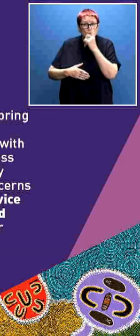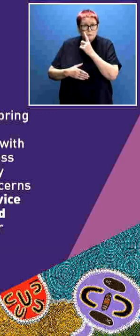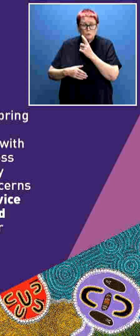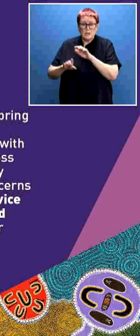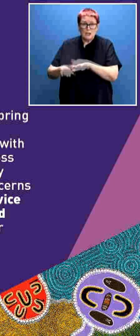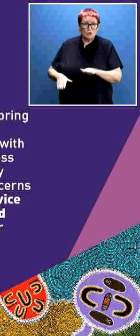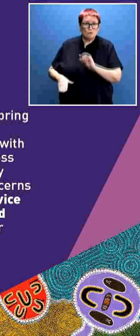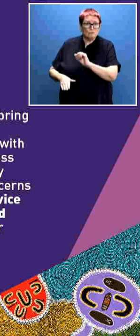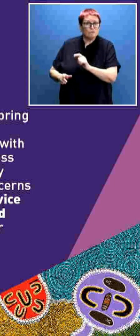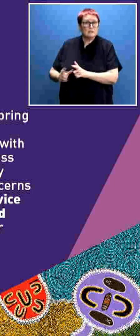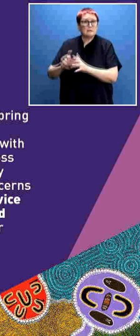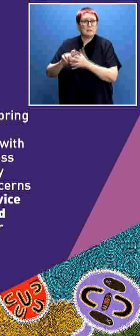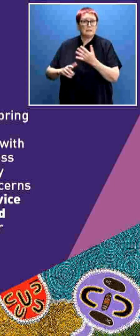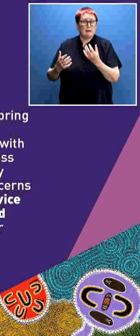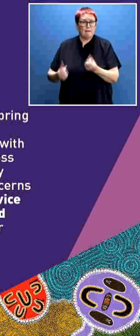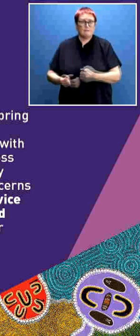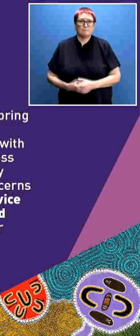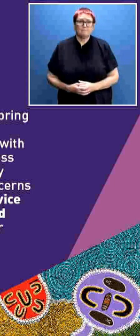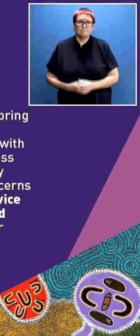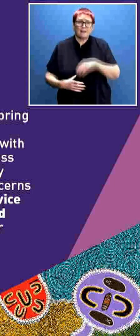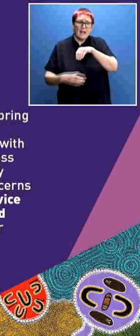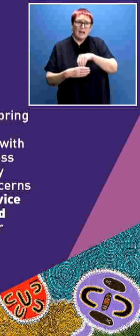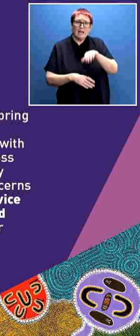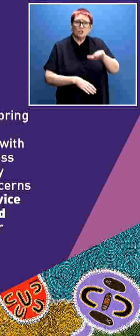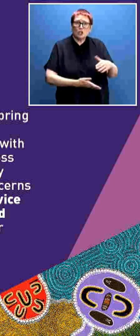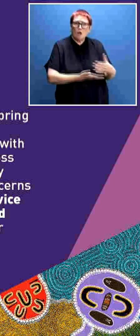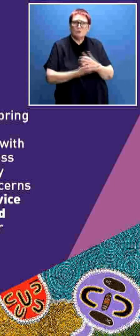and their experiences with child protection systems across Australia.